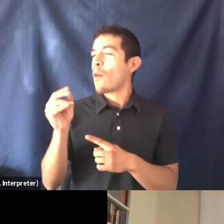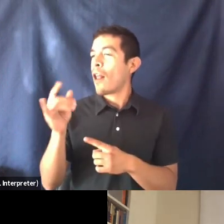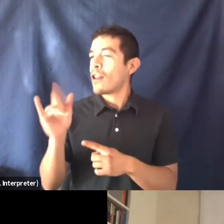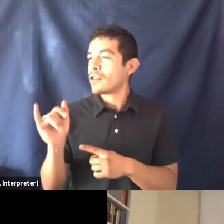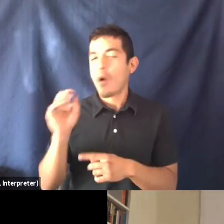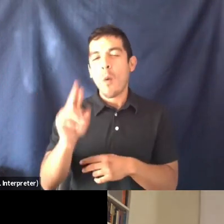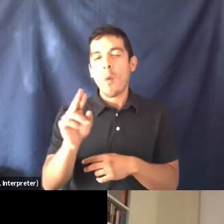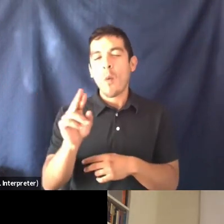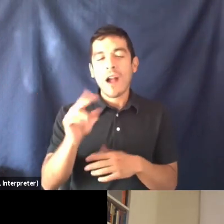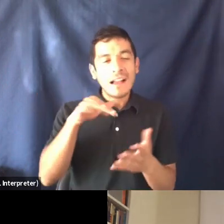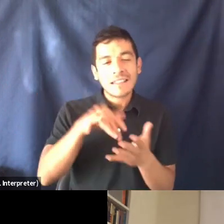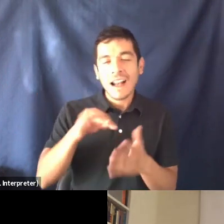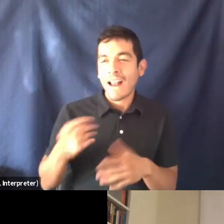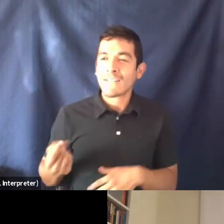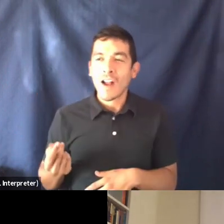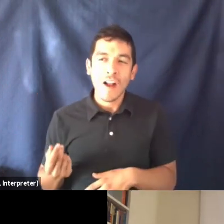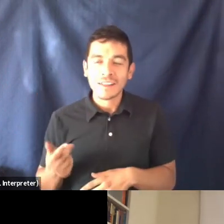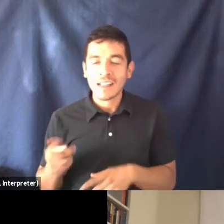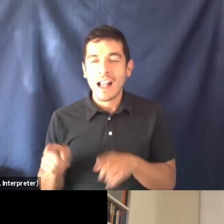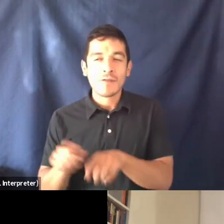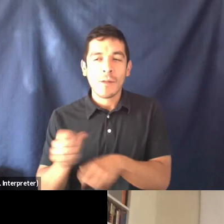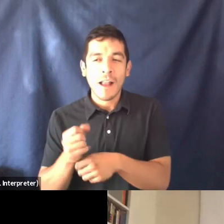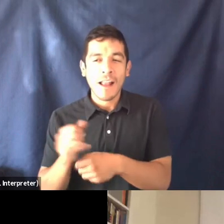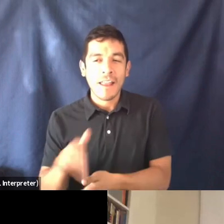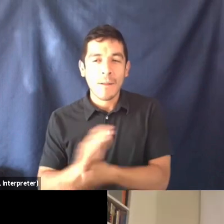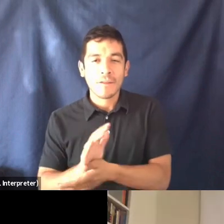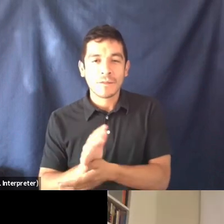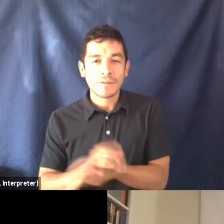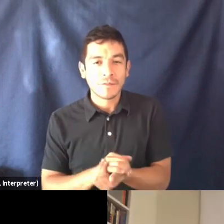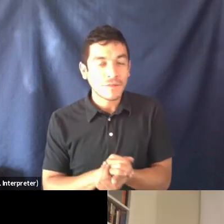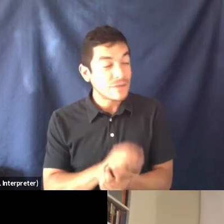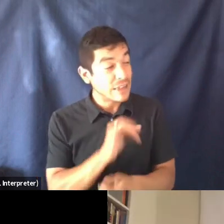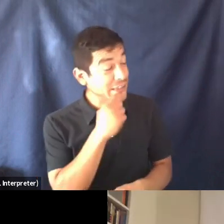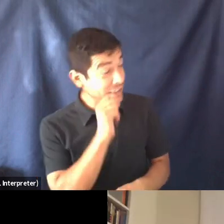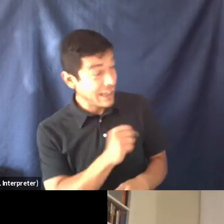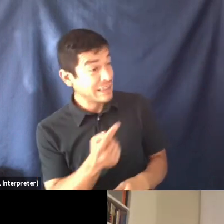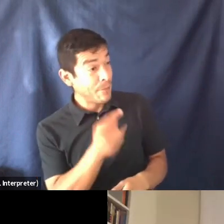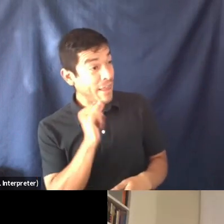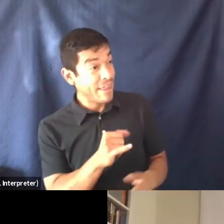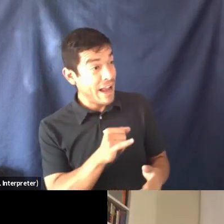Yeah, and something that also really drew me to Zeytin specifically is that while she had these bonds